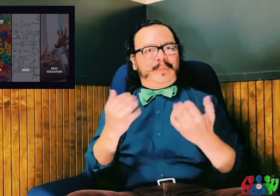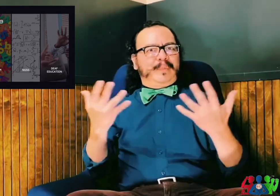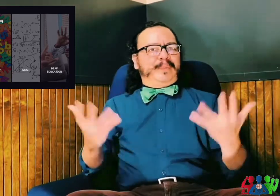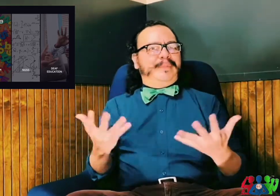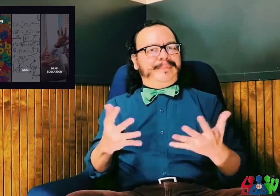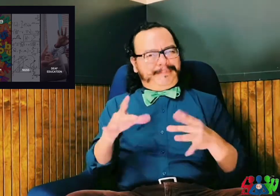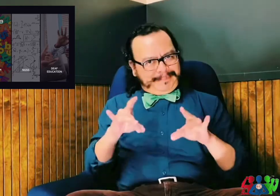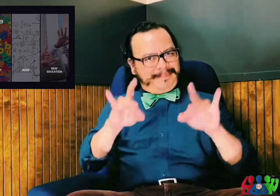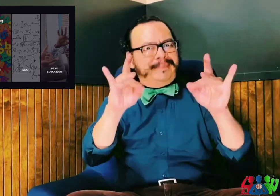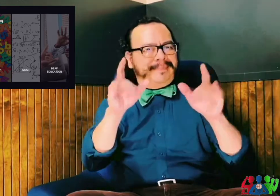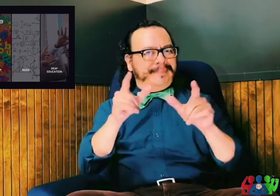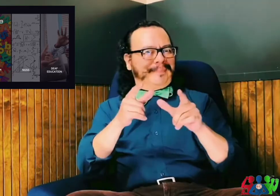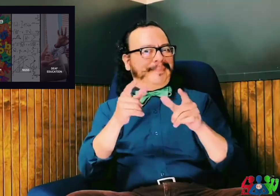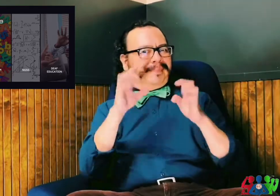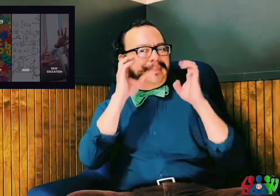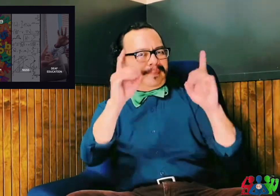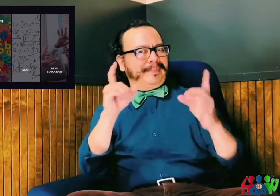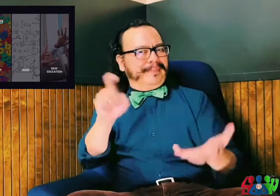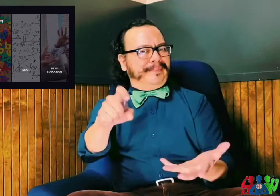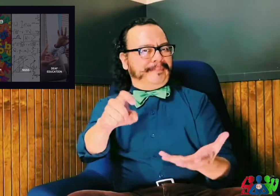Sign Language Acquisition in Deaf Education is one of essentials.